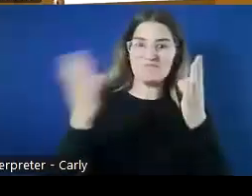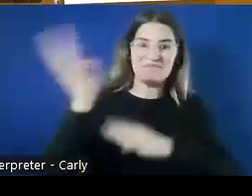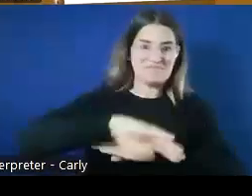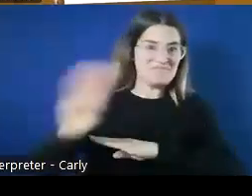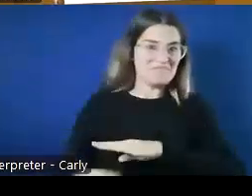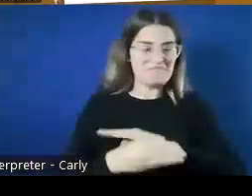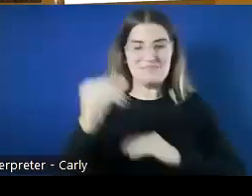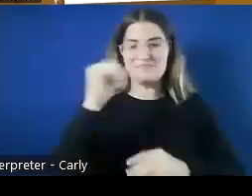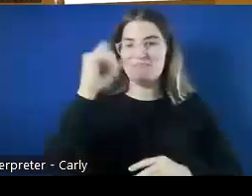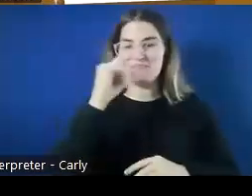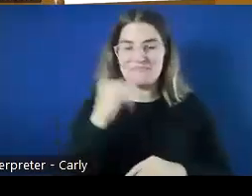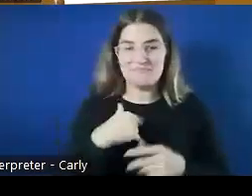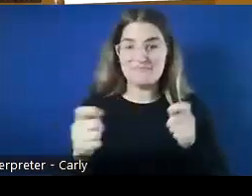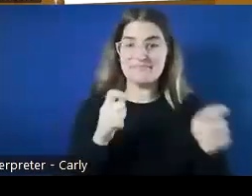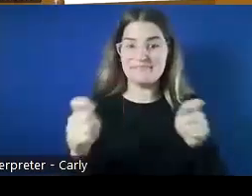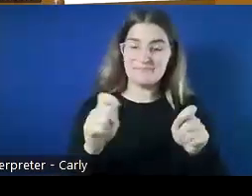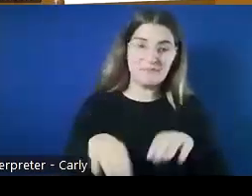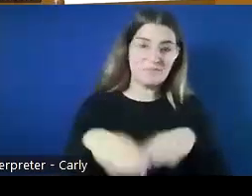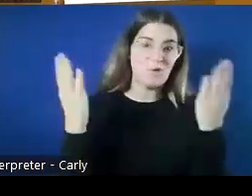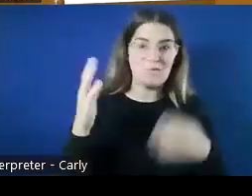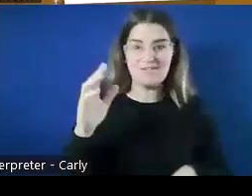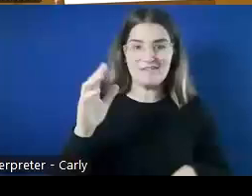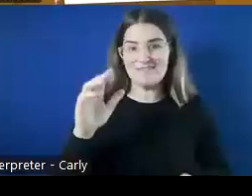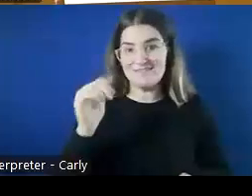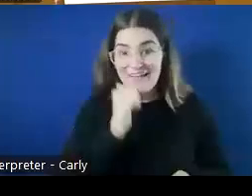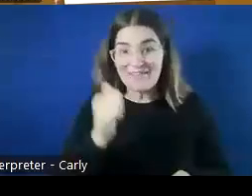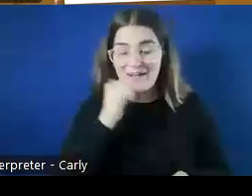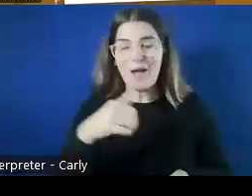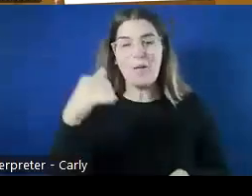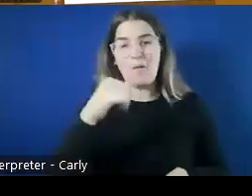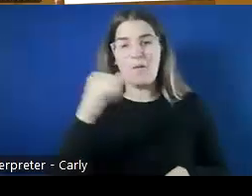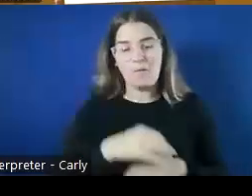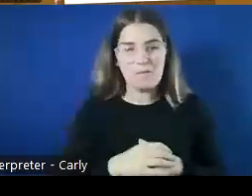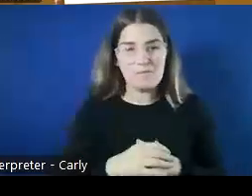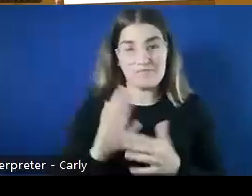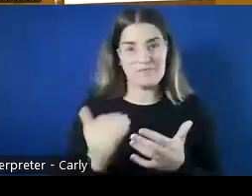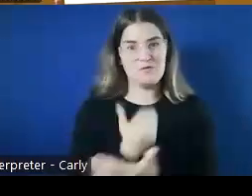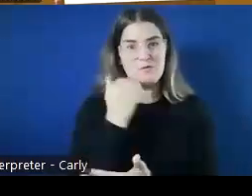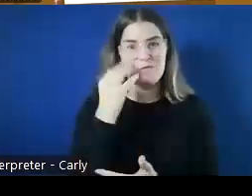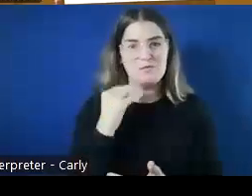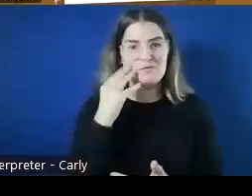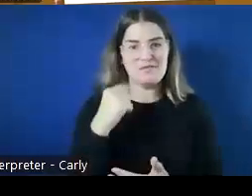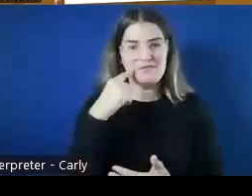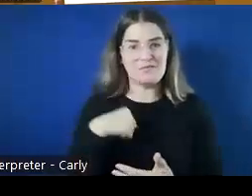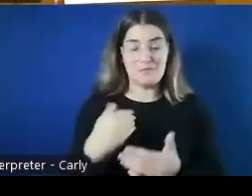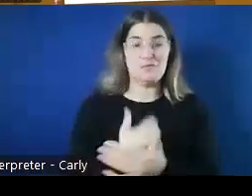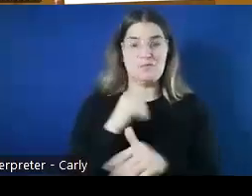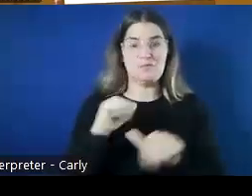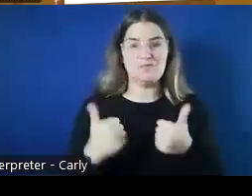um in terms of running a 7-Day a week hospital um so that was a new uh challenge for us and to